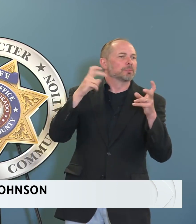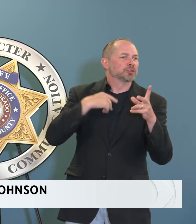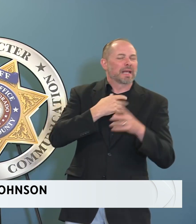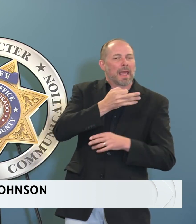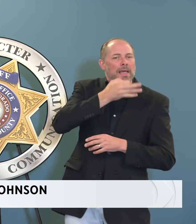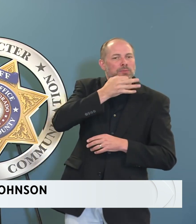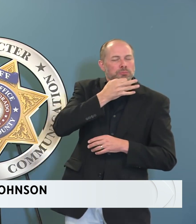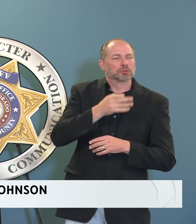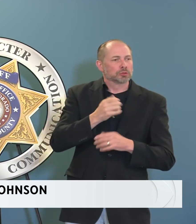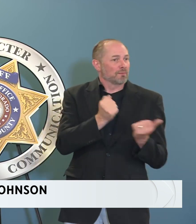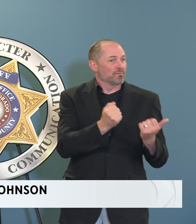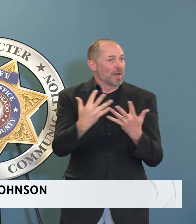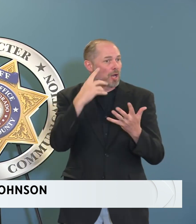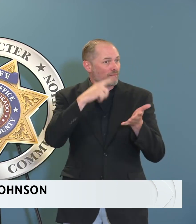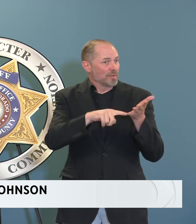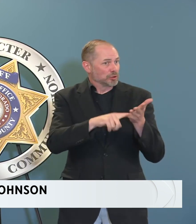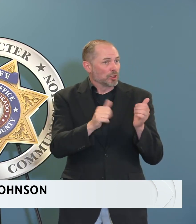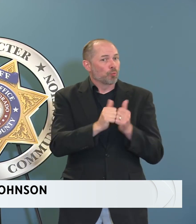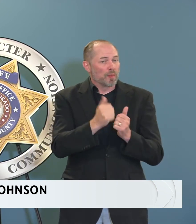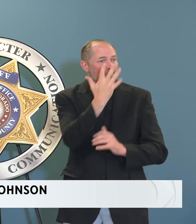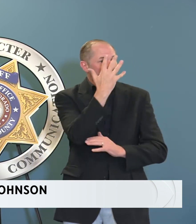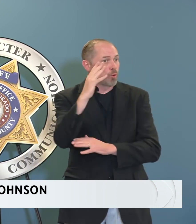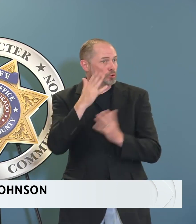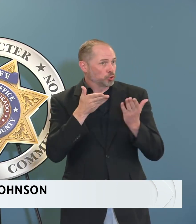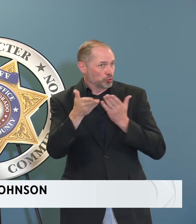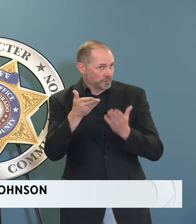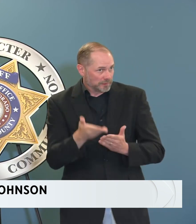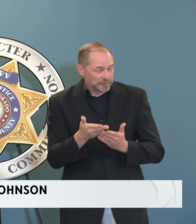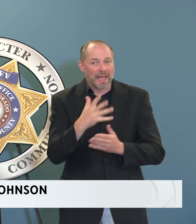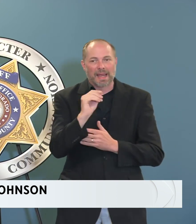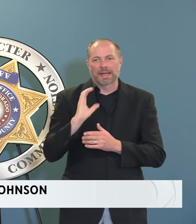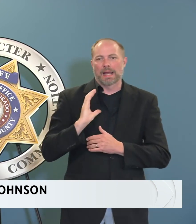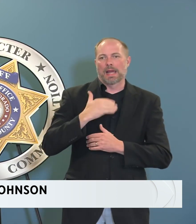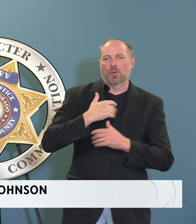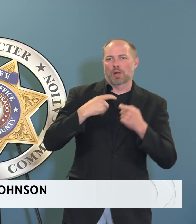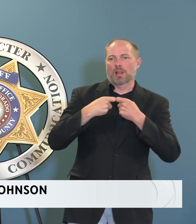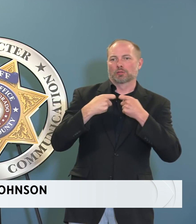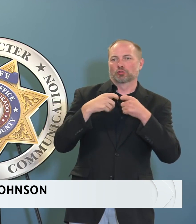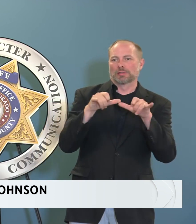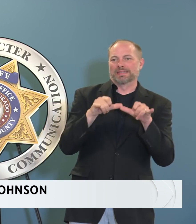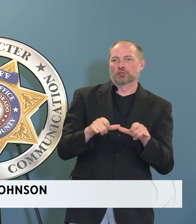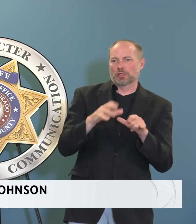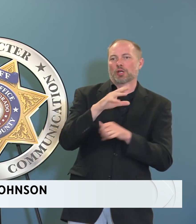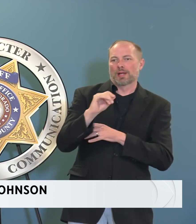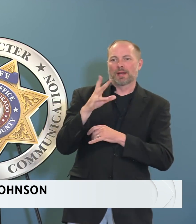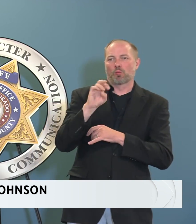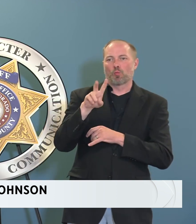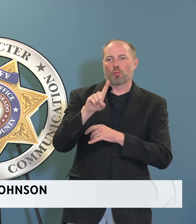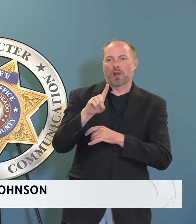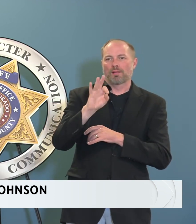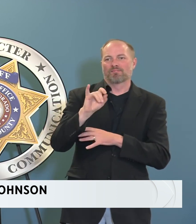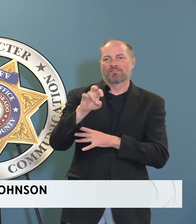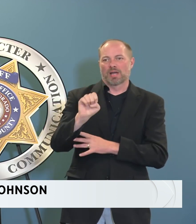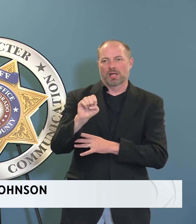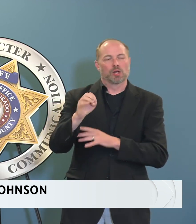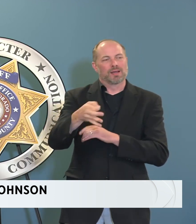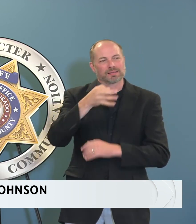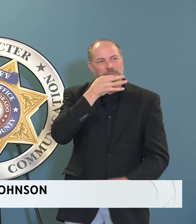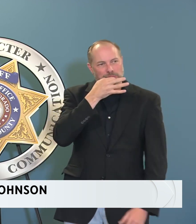INVESTIGATION. IN ADDITION, WE CONSULTED WITH OUTSIDE LABS, SUBJECT MATTER EXPERTS, FIRE